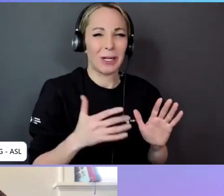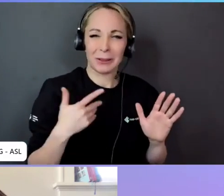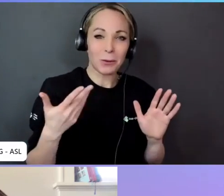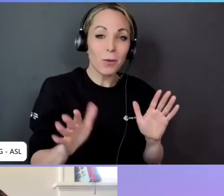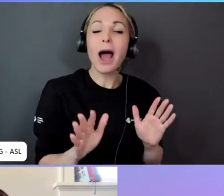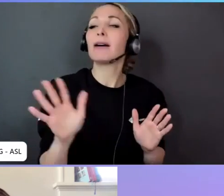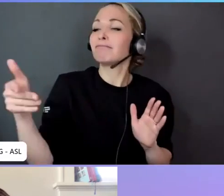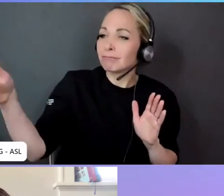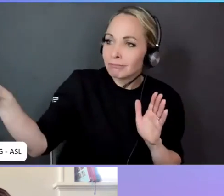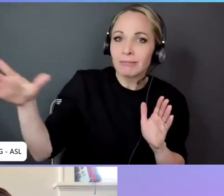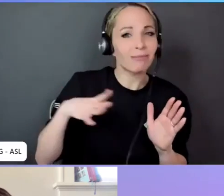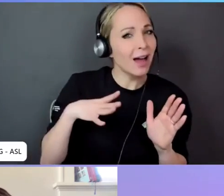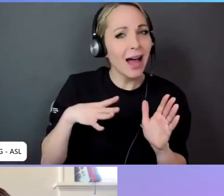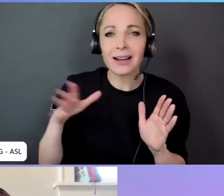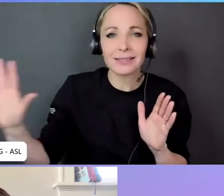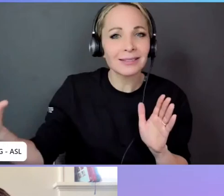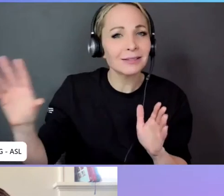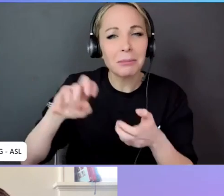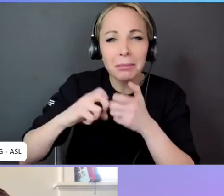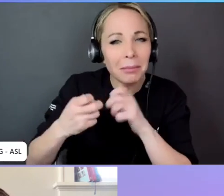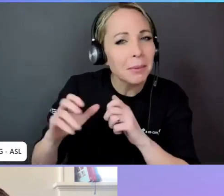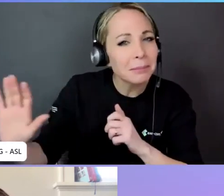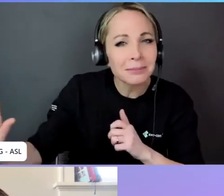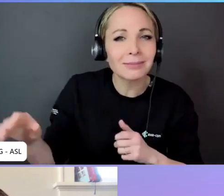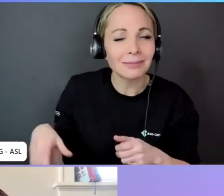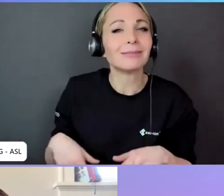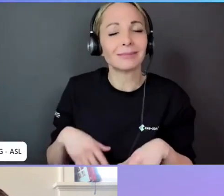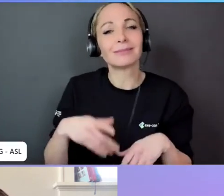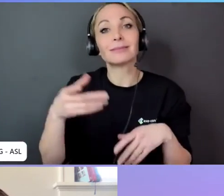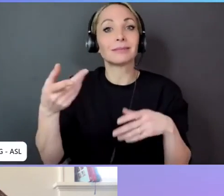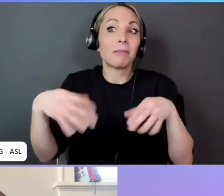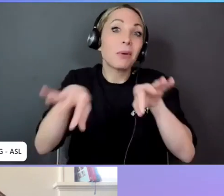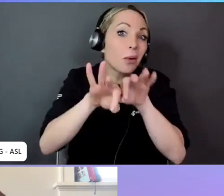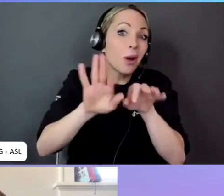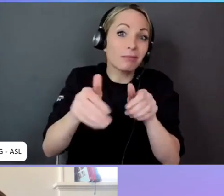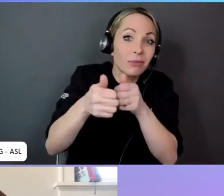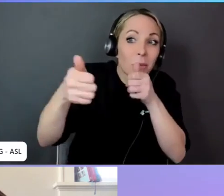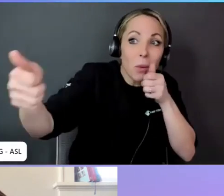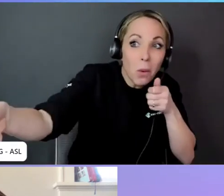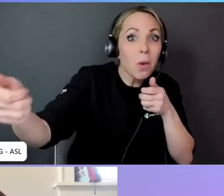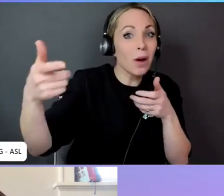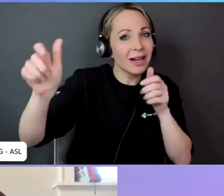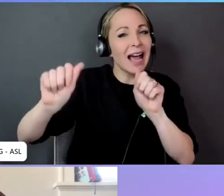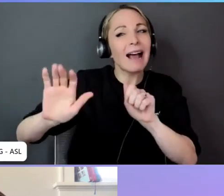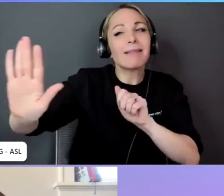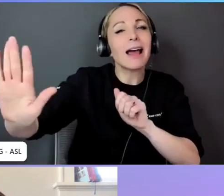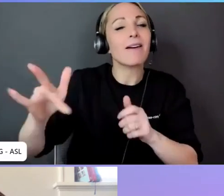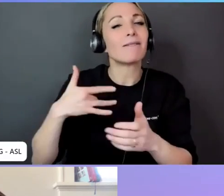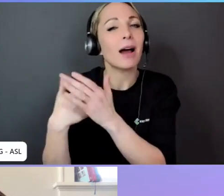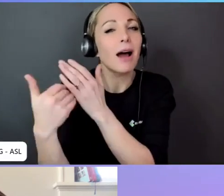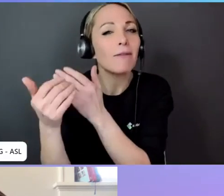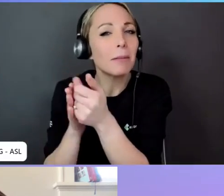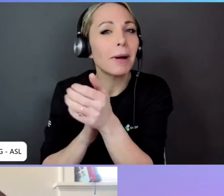if they are not comfortable. If you can, give people their own environment to do this